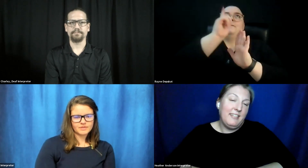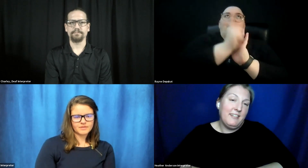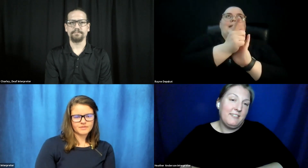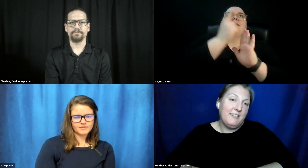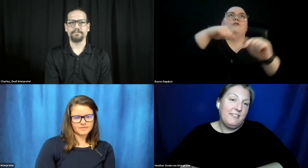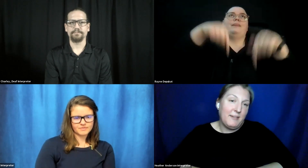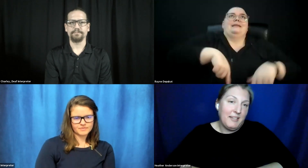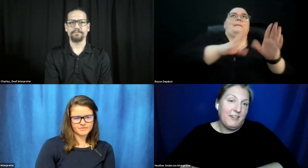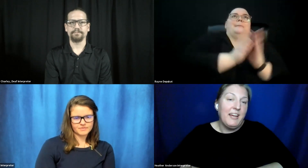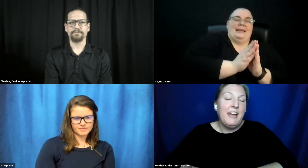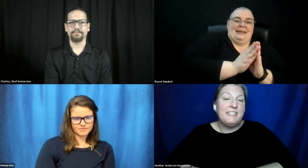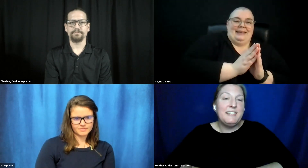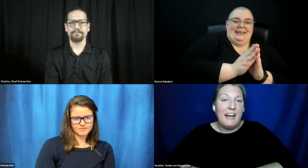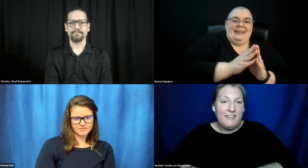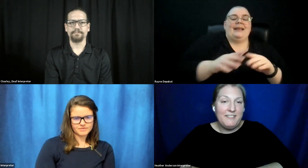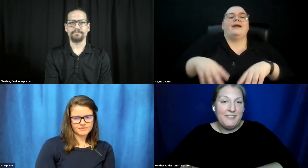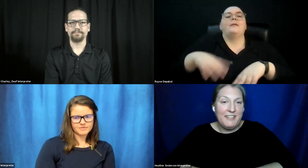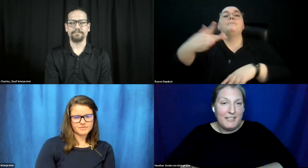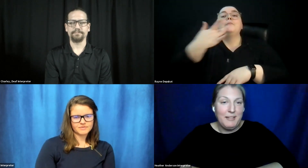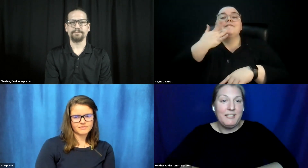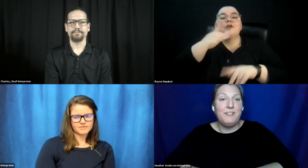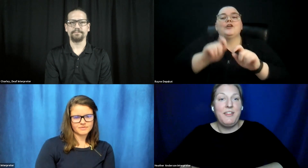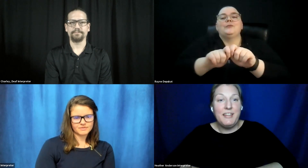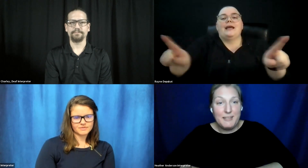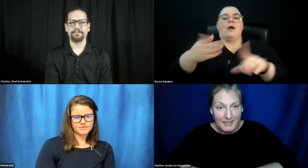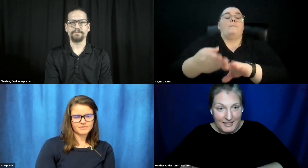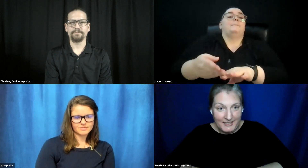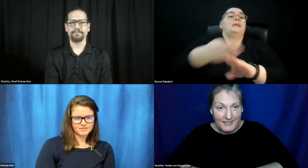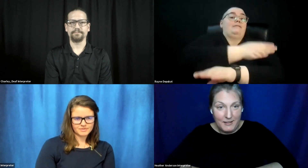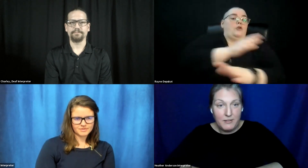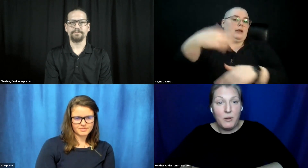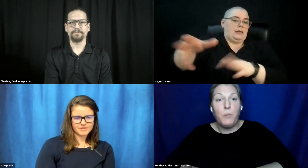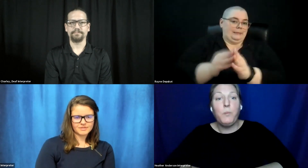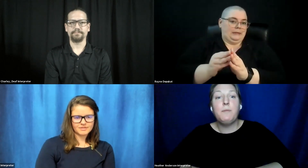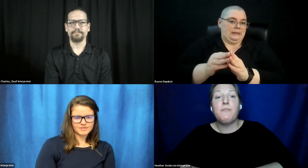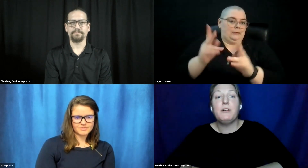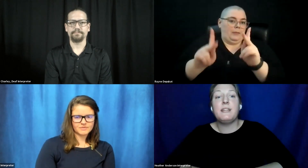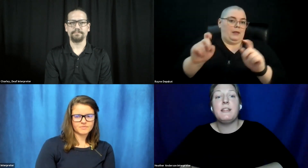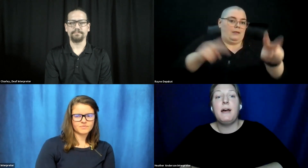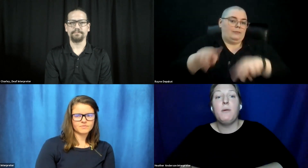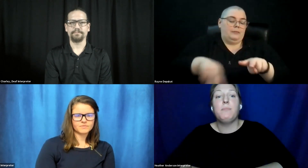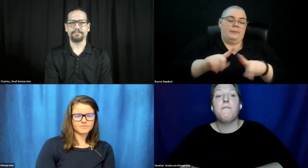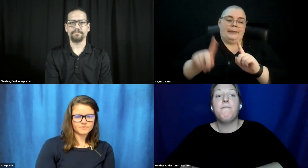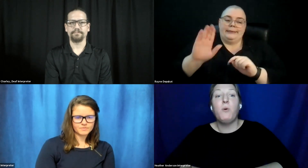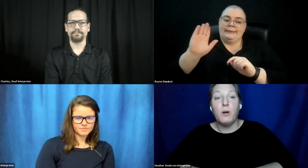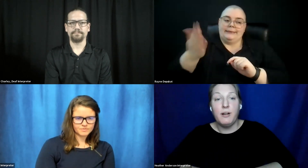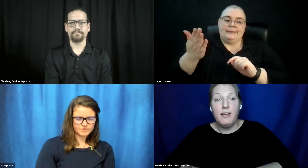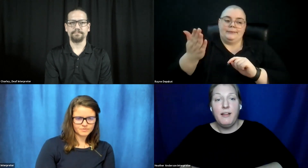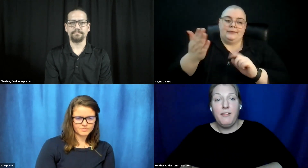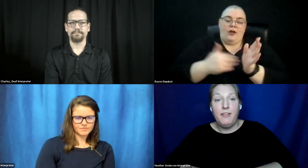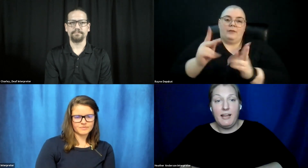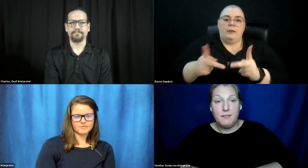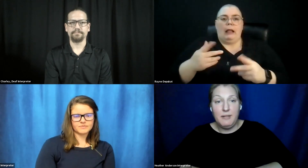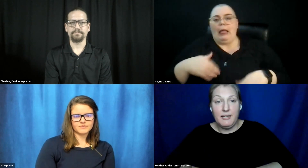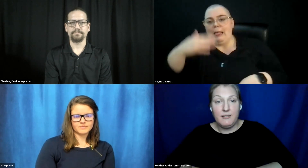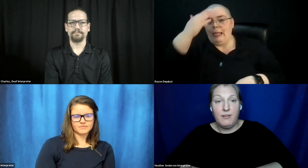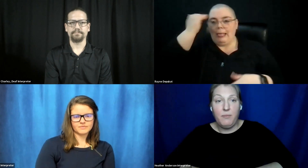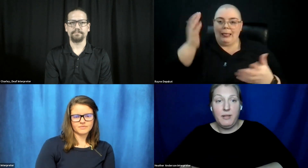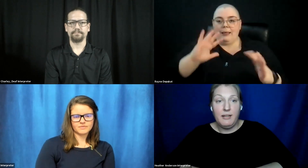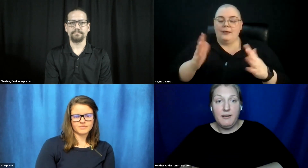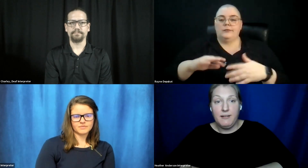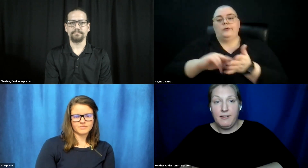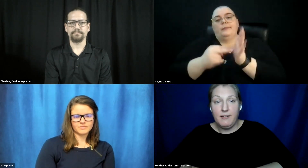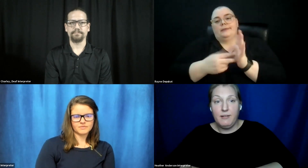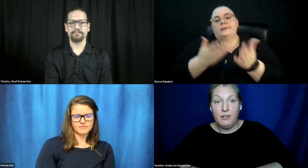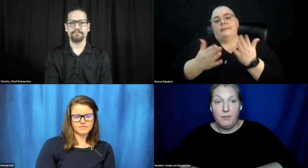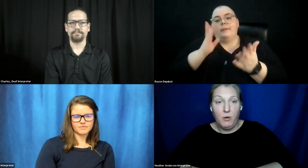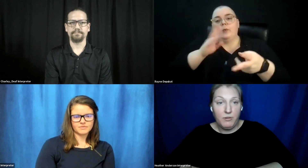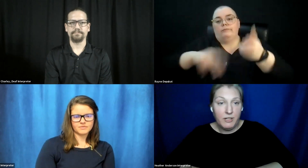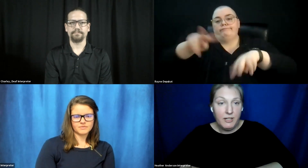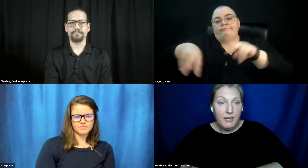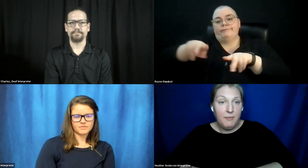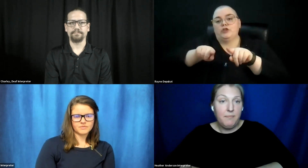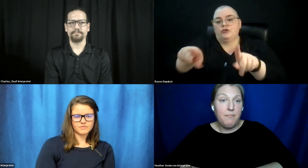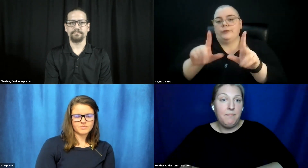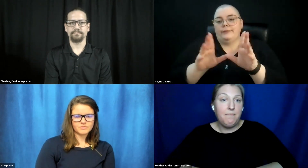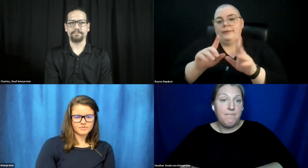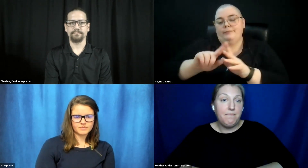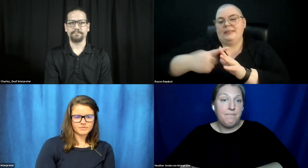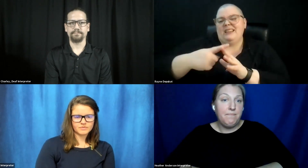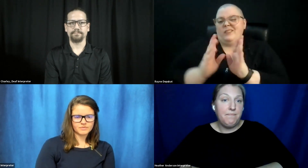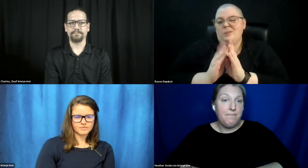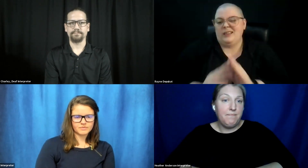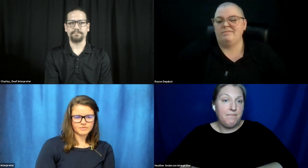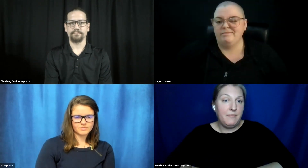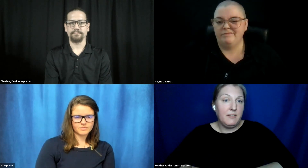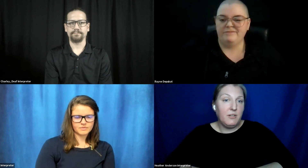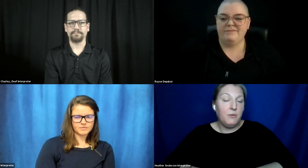Tina crack me. Okay, it's not for the next night for this meeting. So we prefer to send them out before the next meeting so that we can look them over.